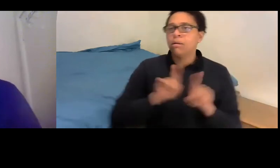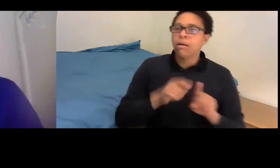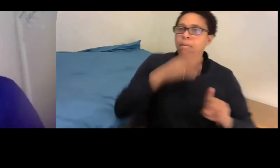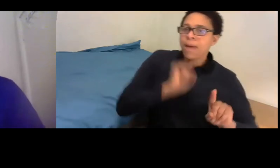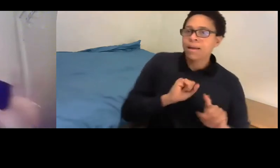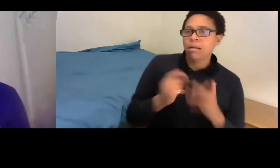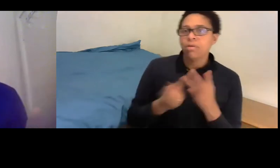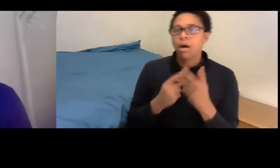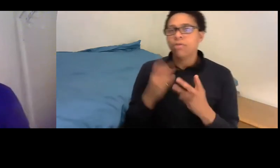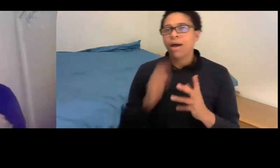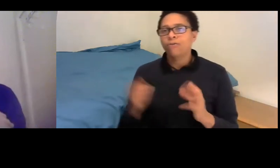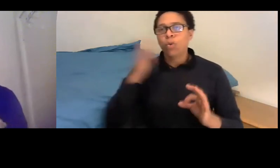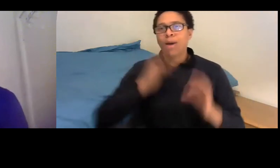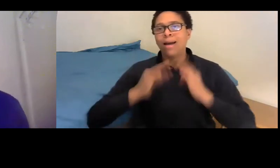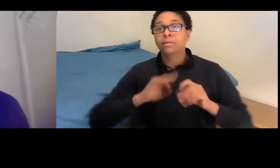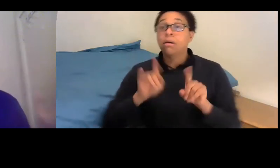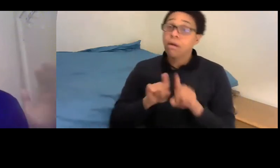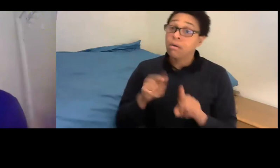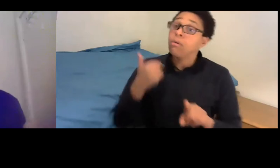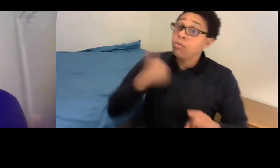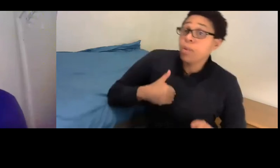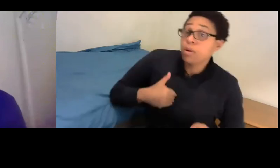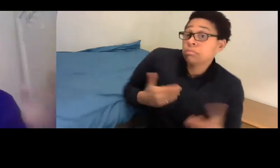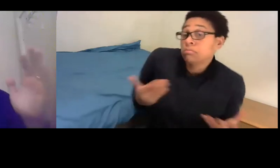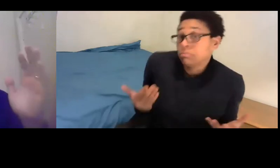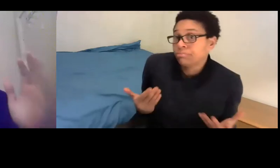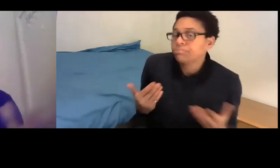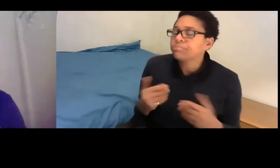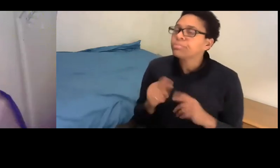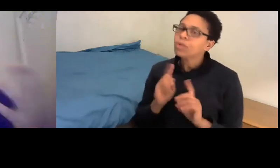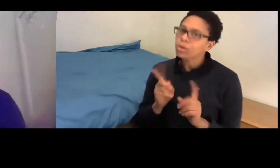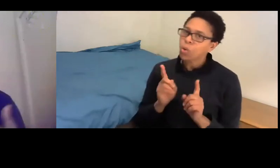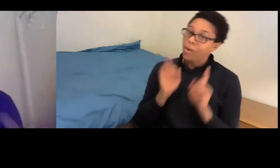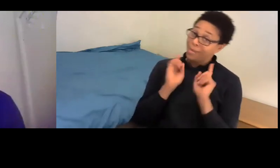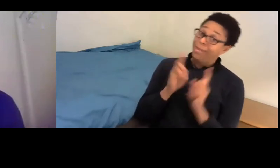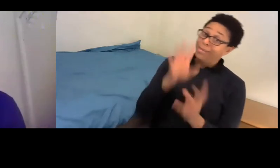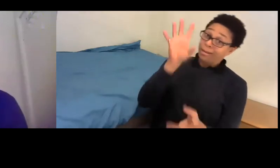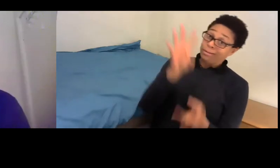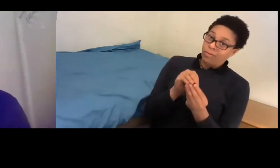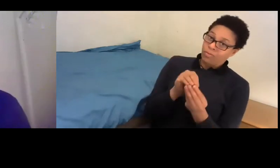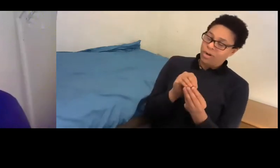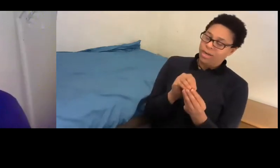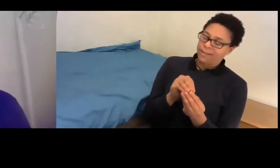And so, with this summary, now that I've just laid the groundwork,